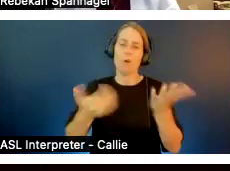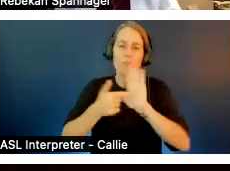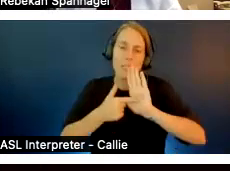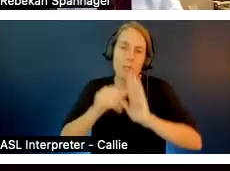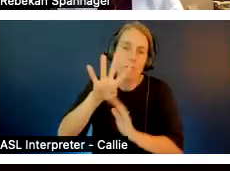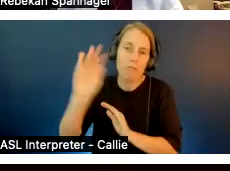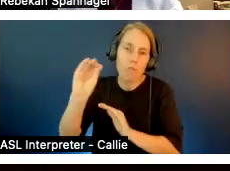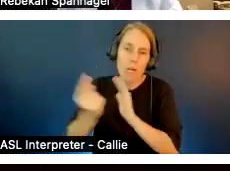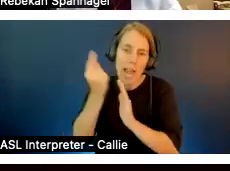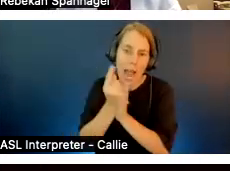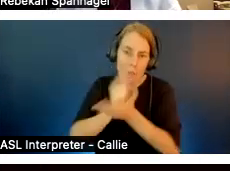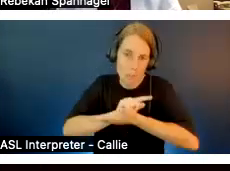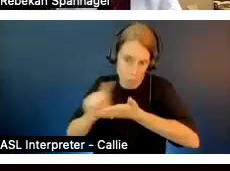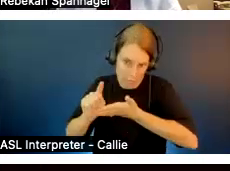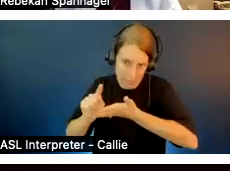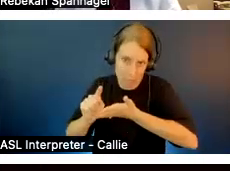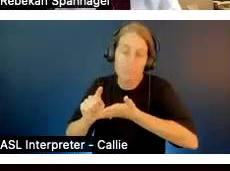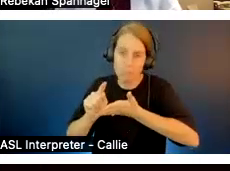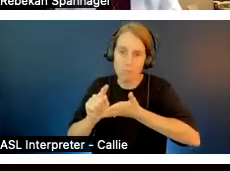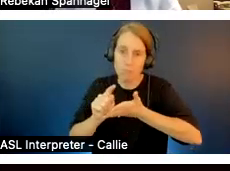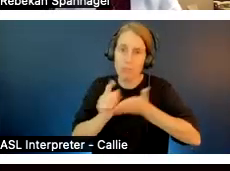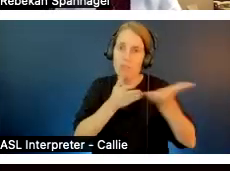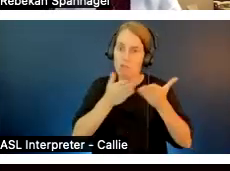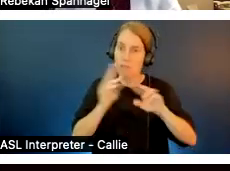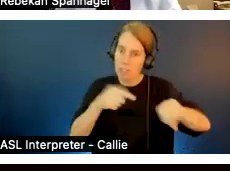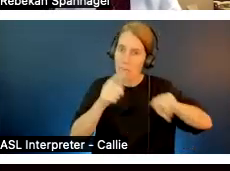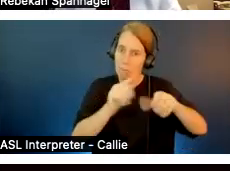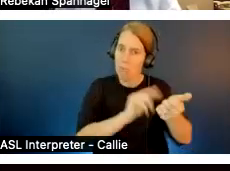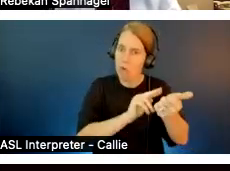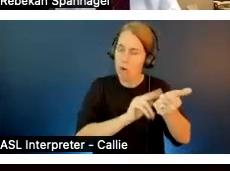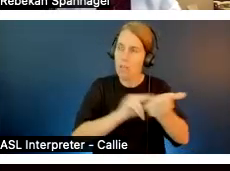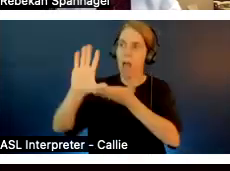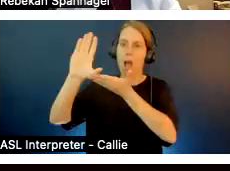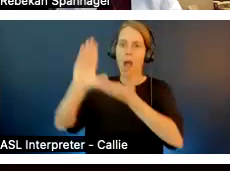and they want to reduce it down to 24 it should say in there that they believe for whatever reason